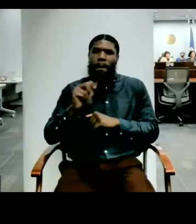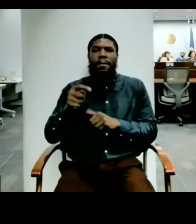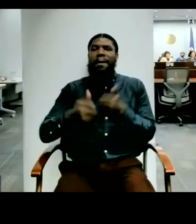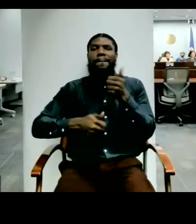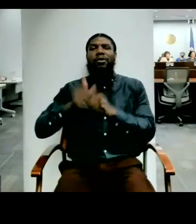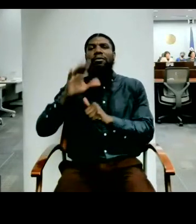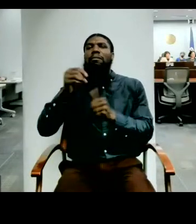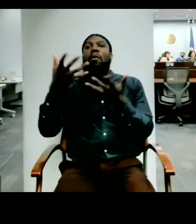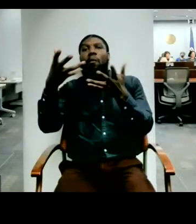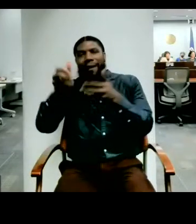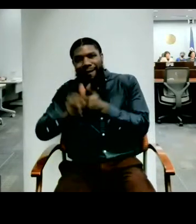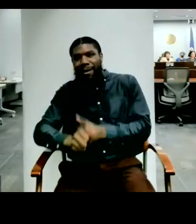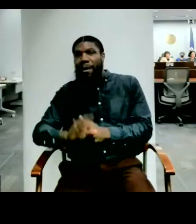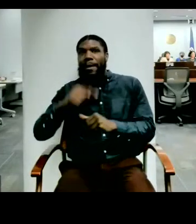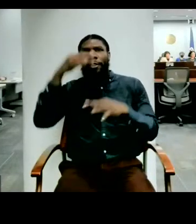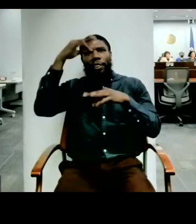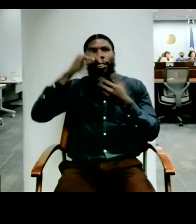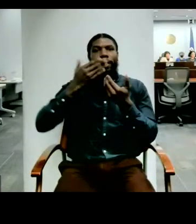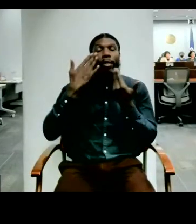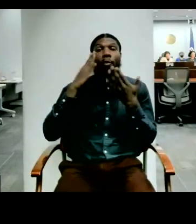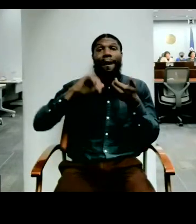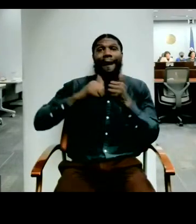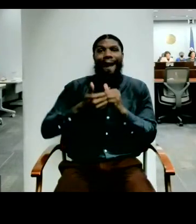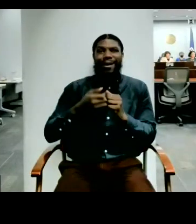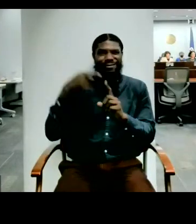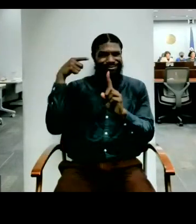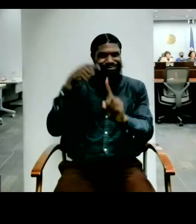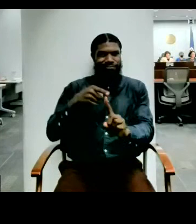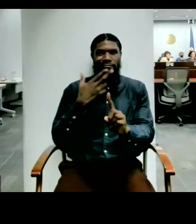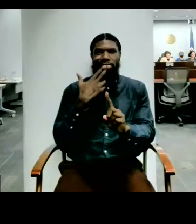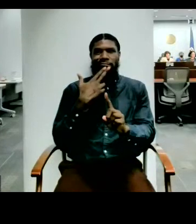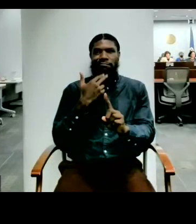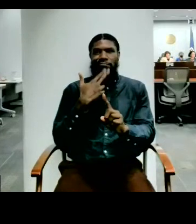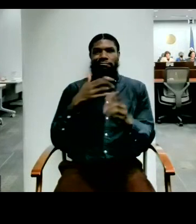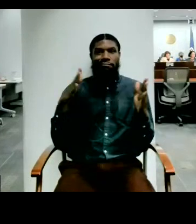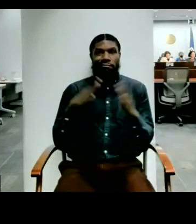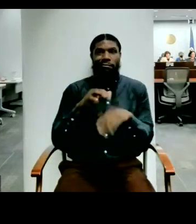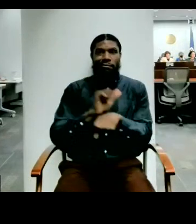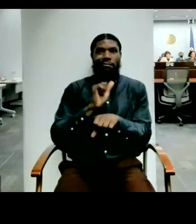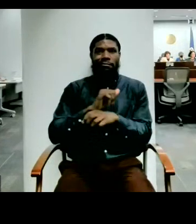They don't know how. Particularly small employees, small clients say how am I supposed to know this